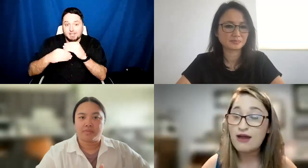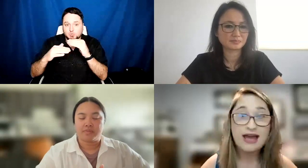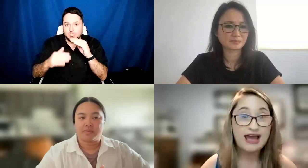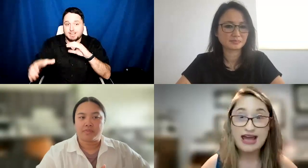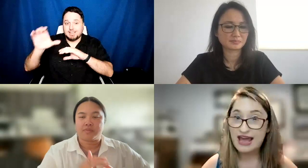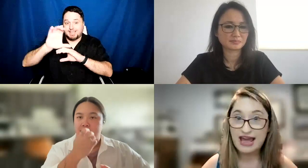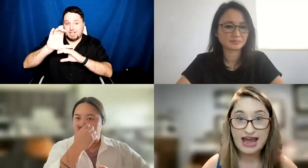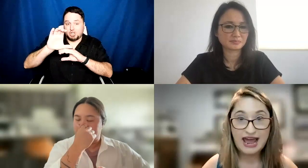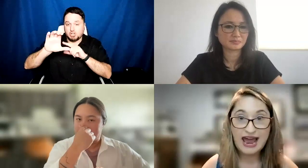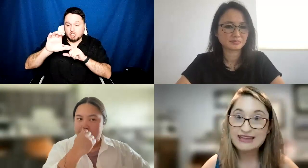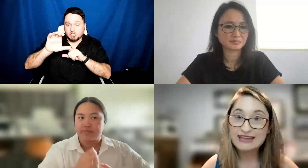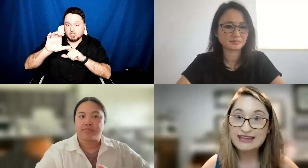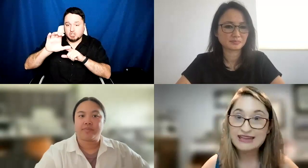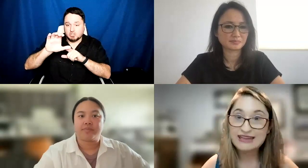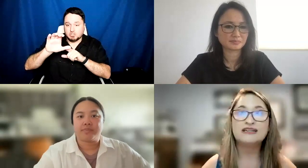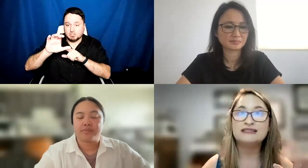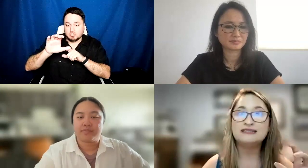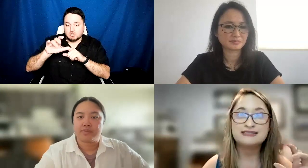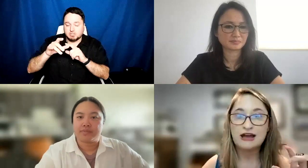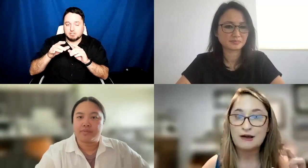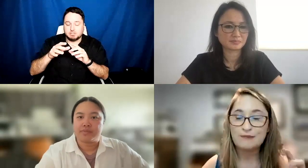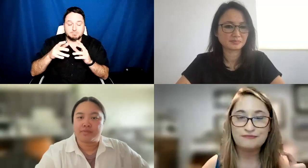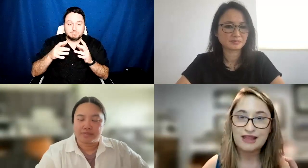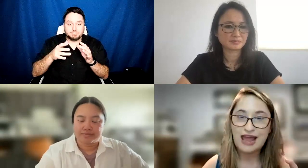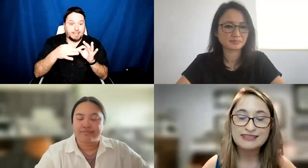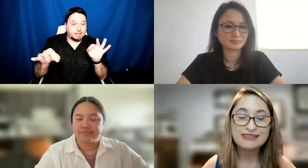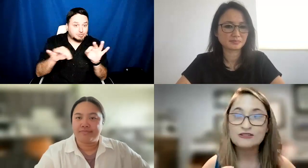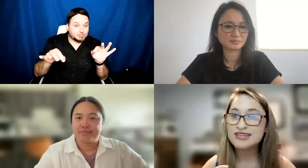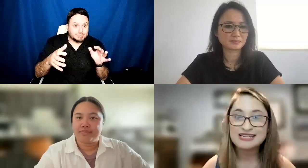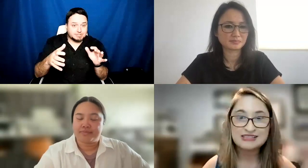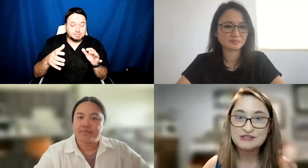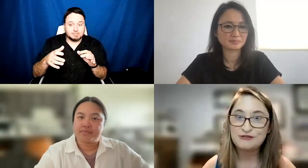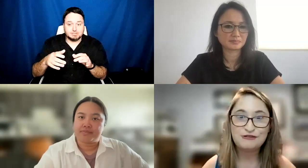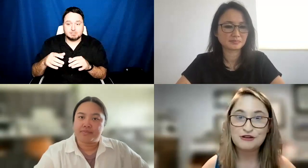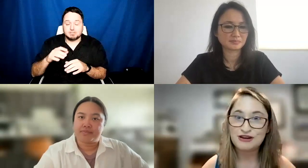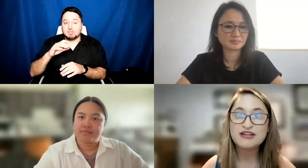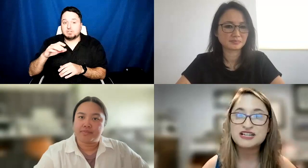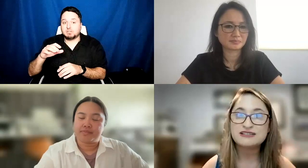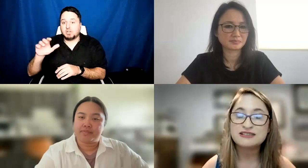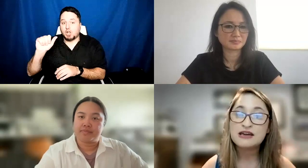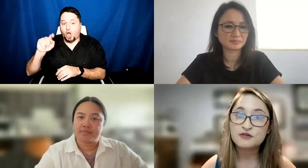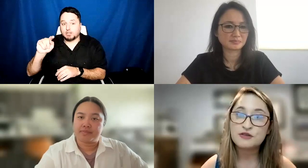you know, add the captions, add the alt text to your images.